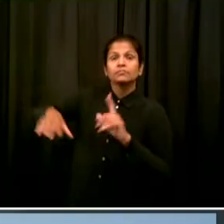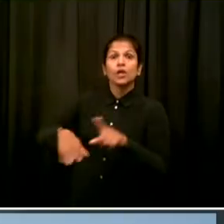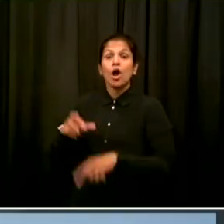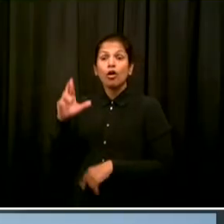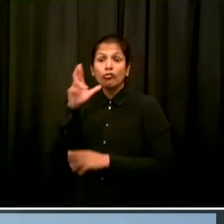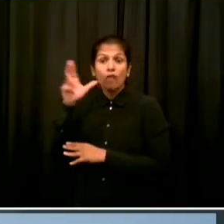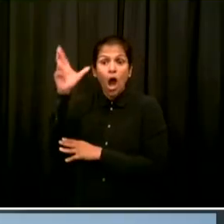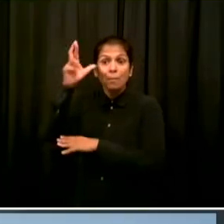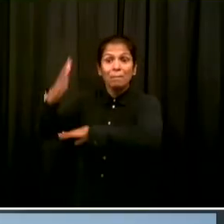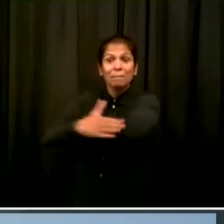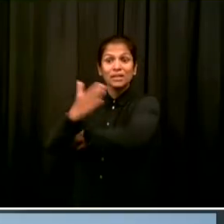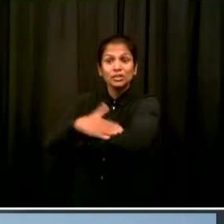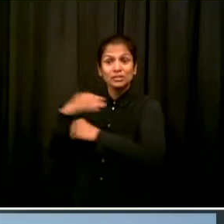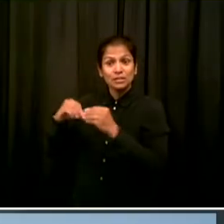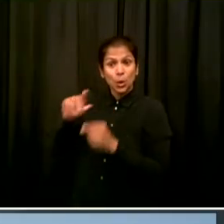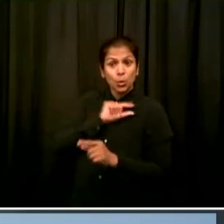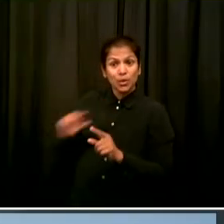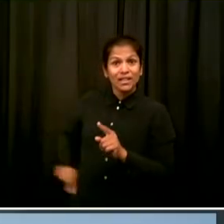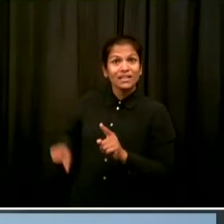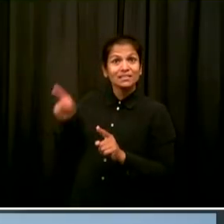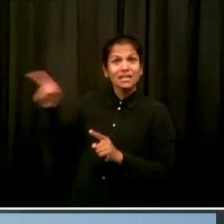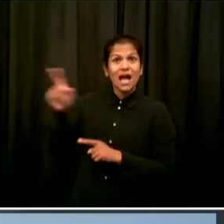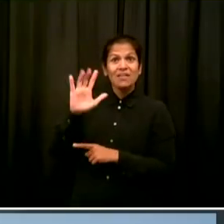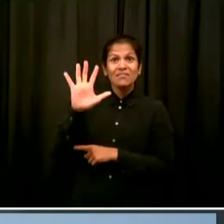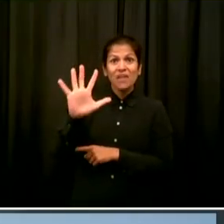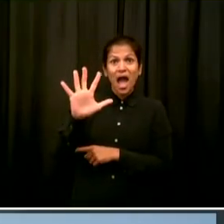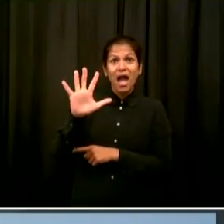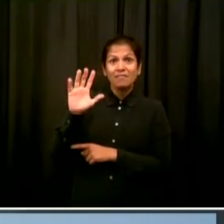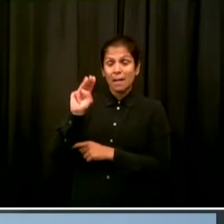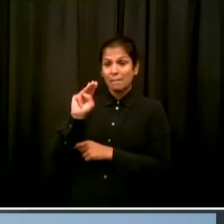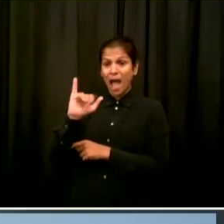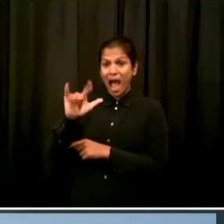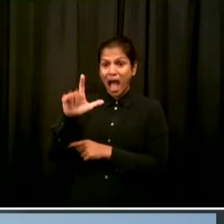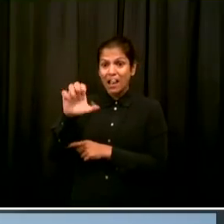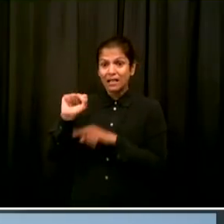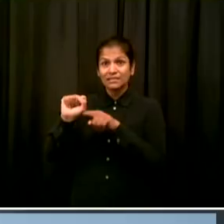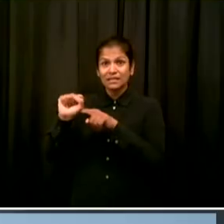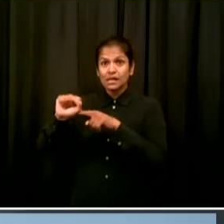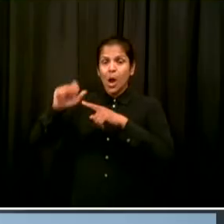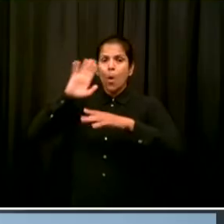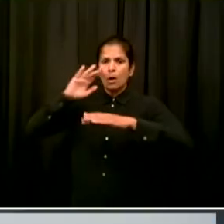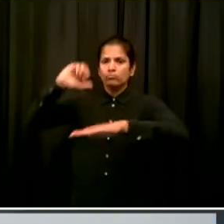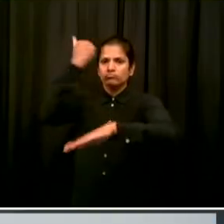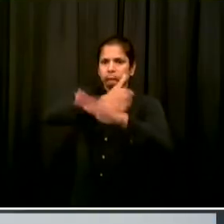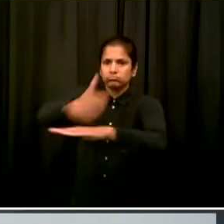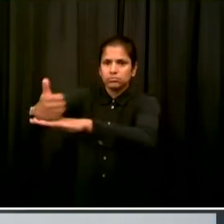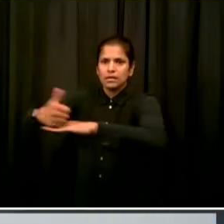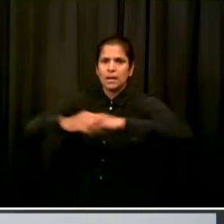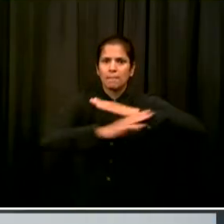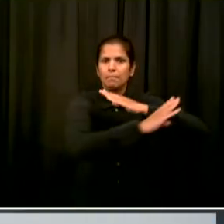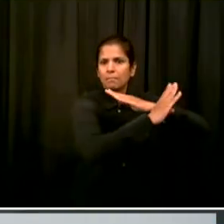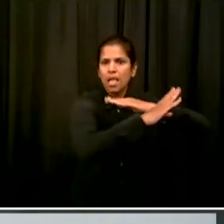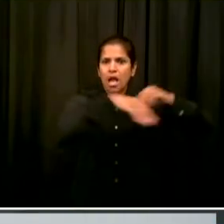MILES OF DUNES ACOSRS STATEN